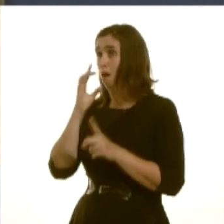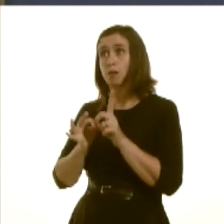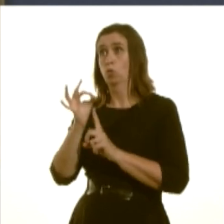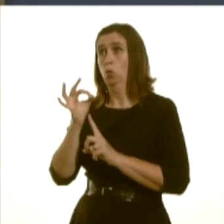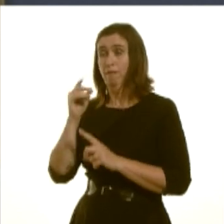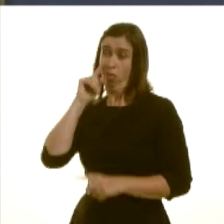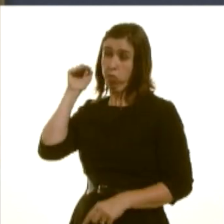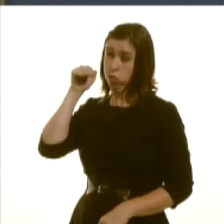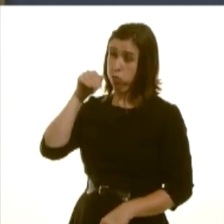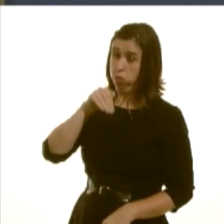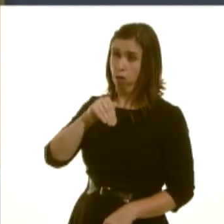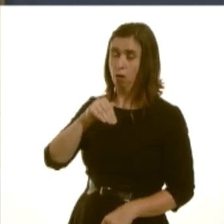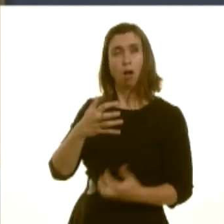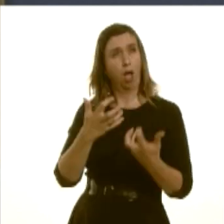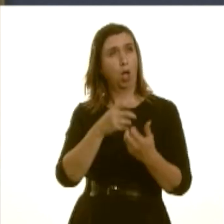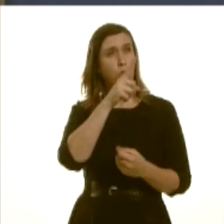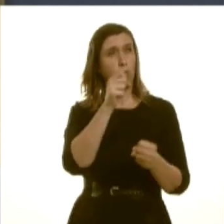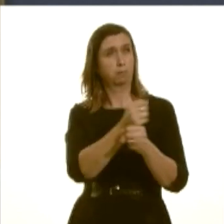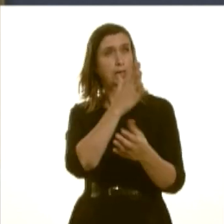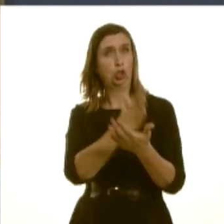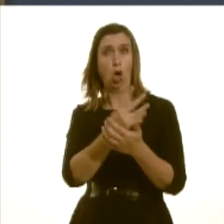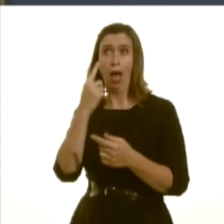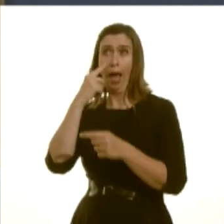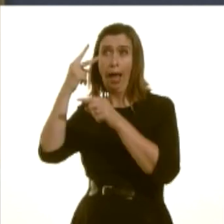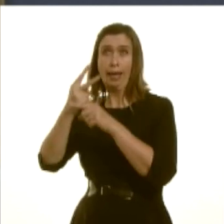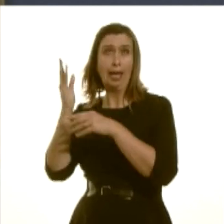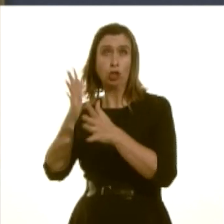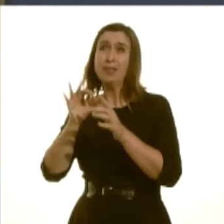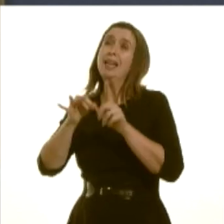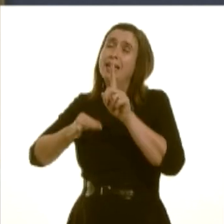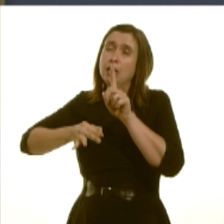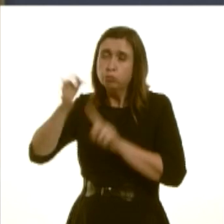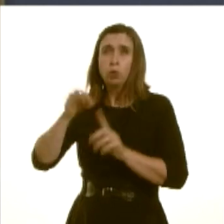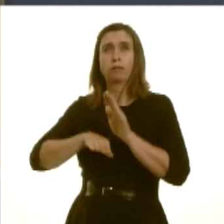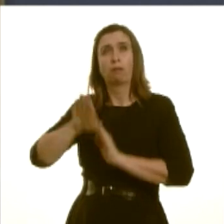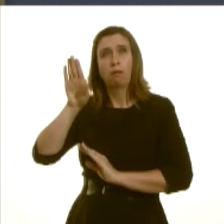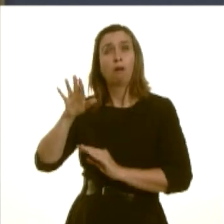Government take to ensure that eye care services are improved, or can we expect more specialist